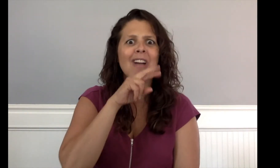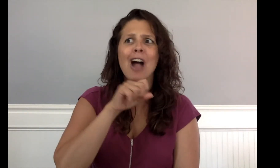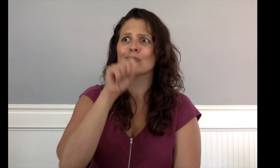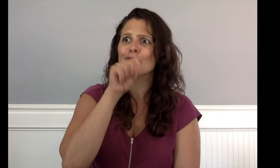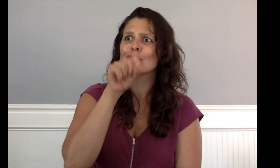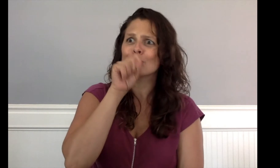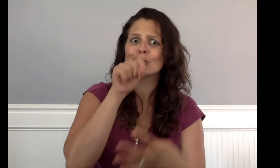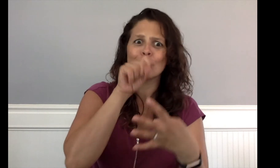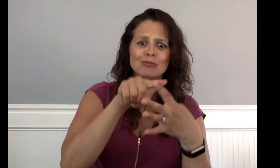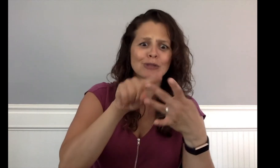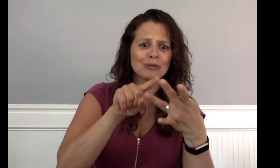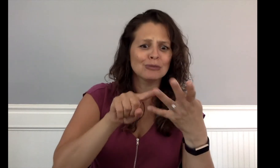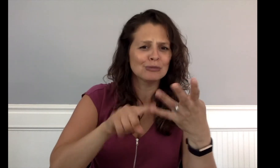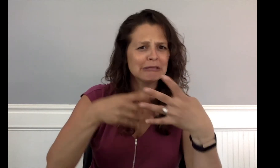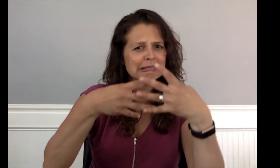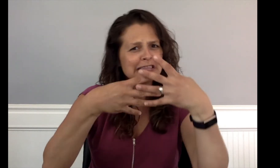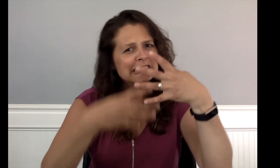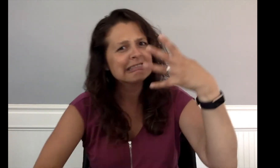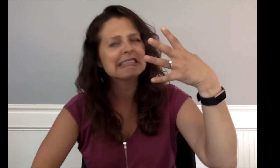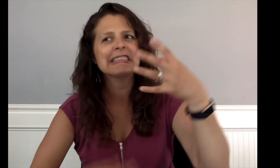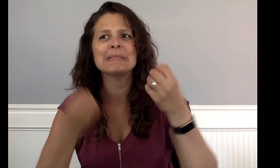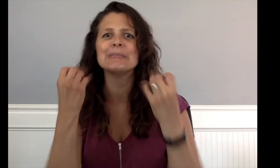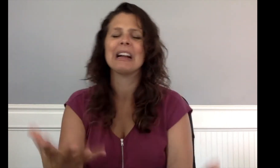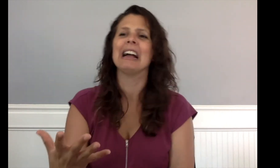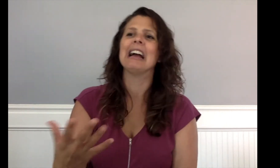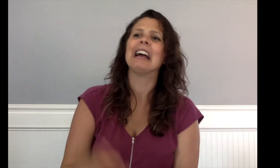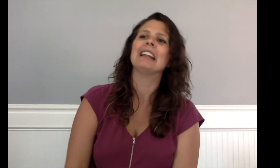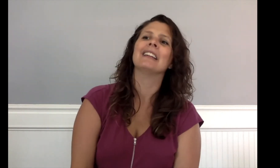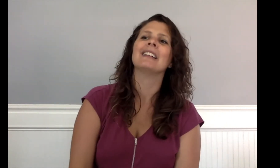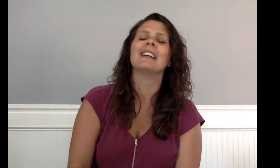Frog loved a lot of things.